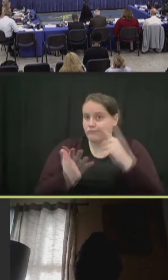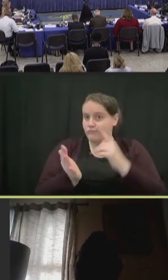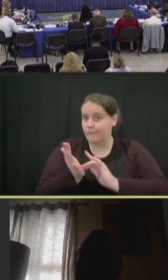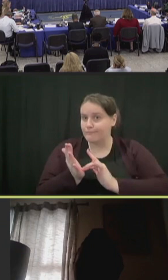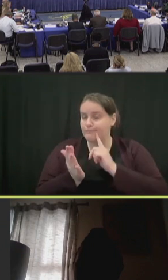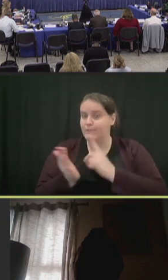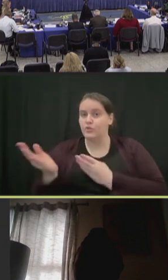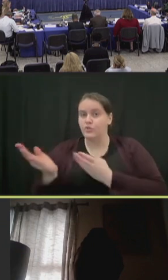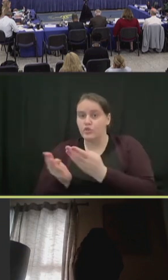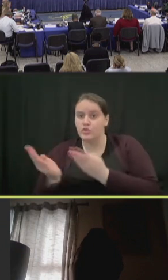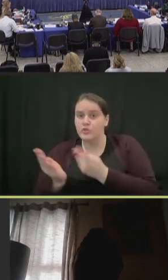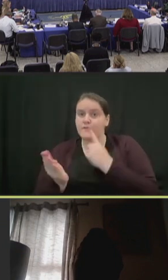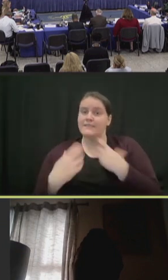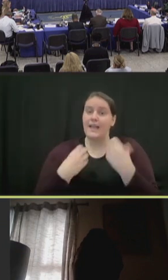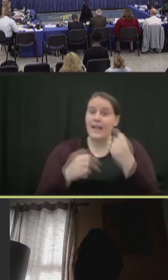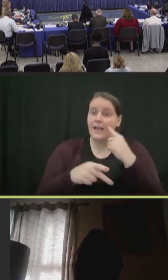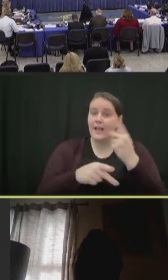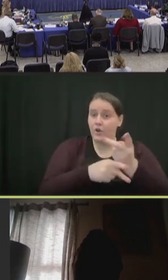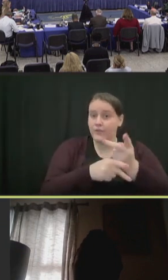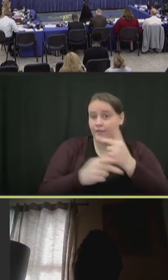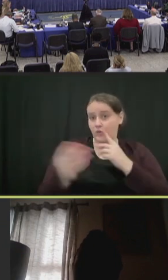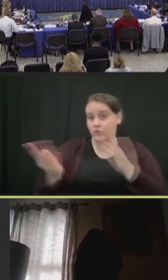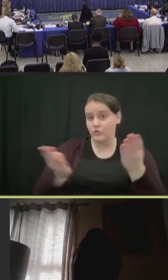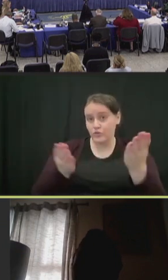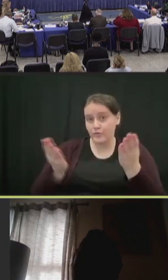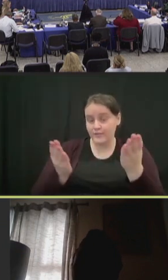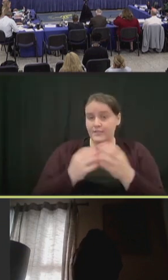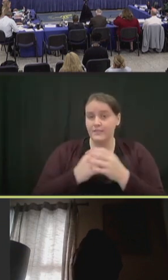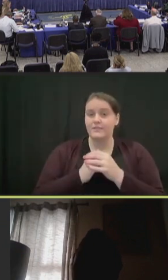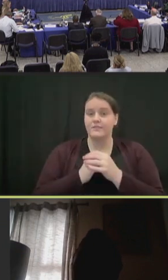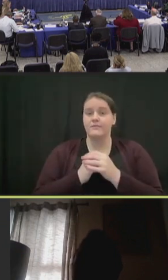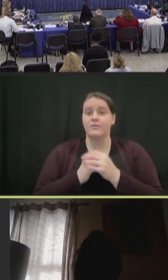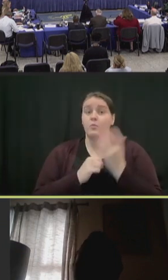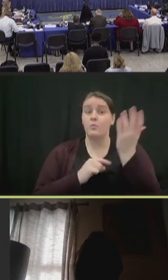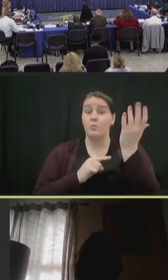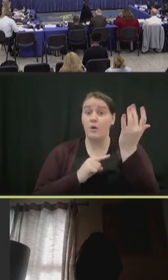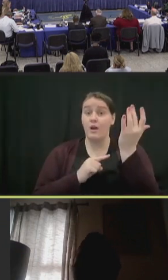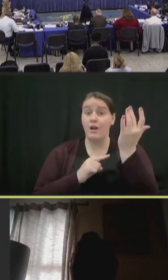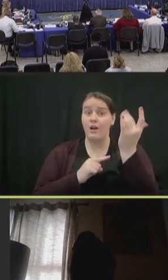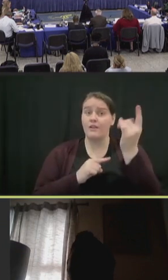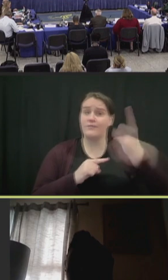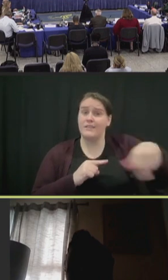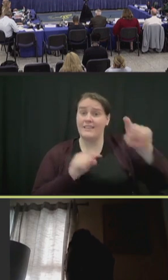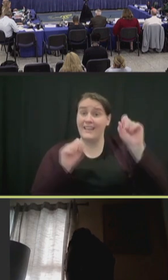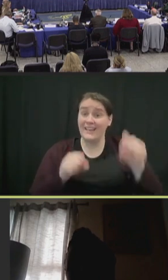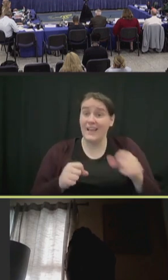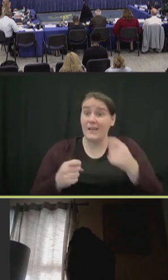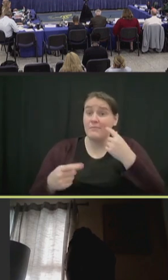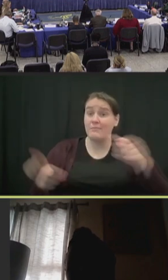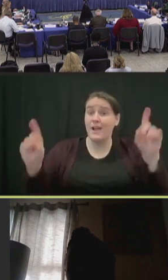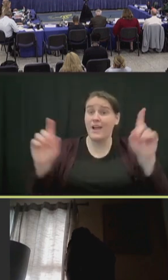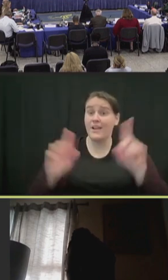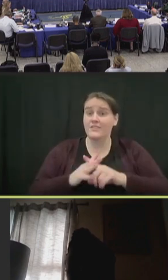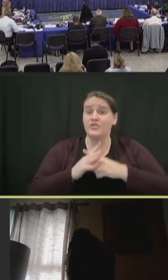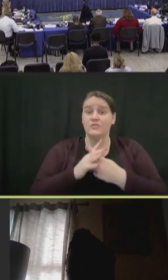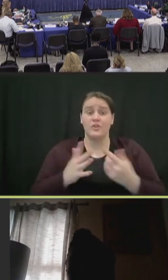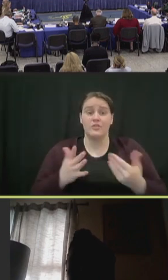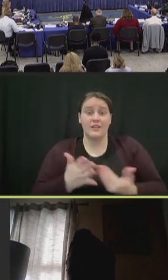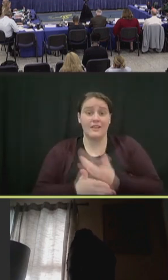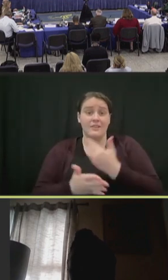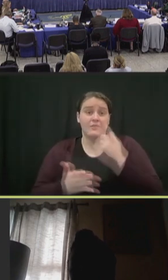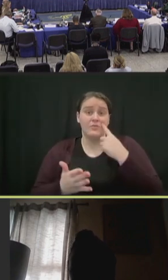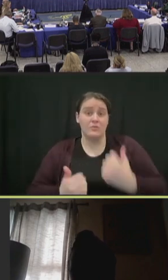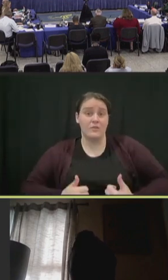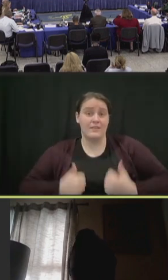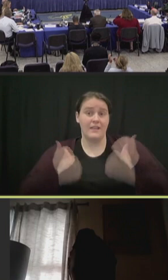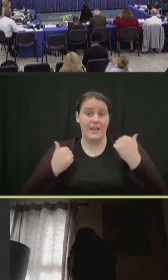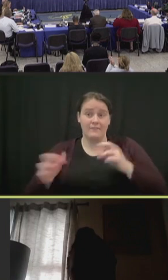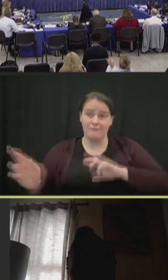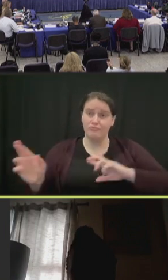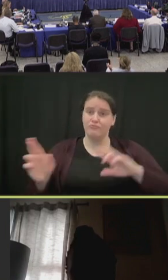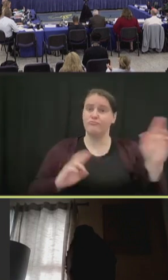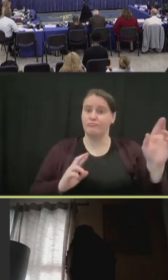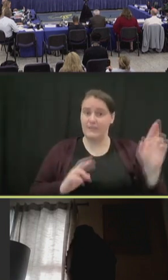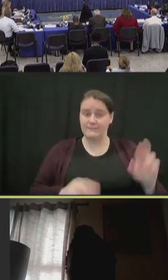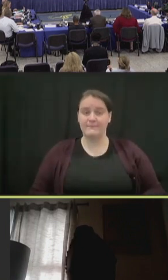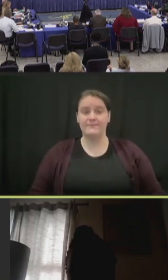so they can be able to start their lives in good standing. Thank you. The next slide has